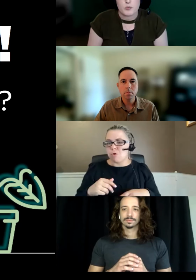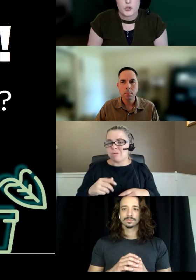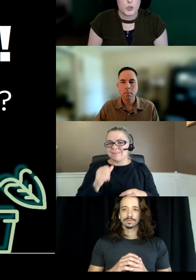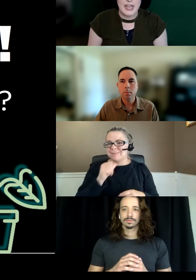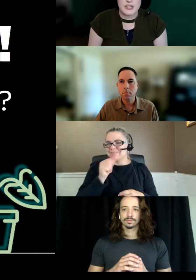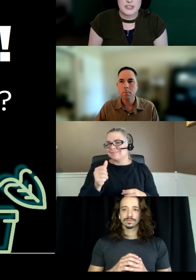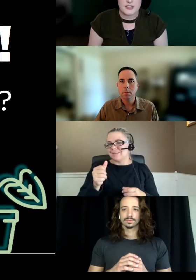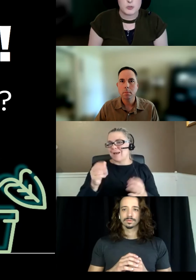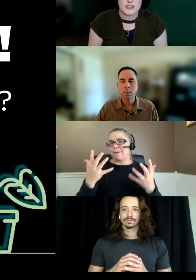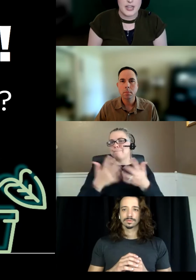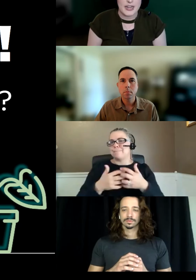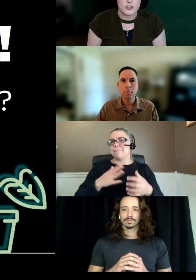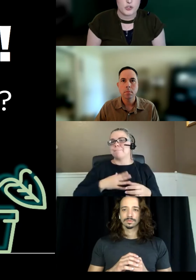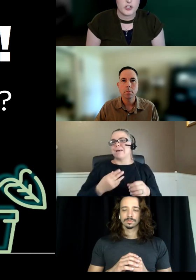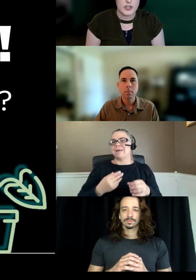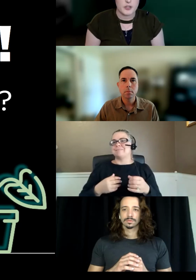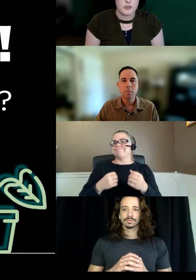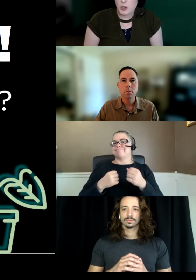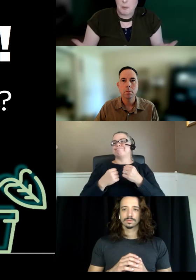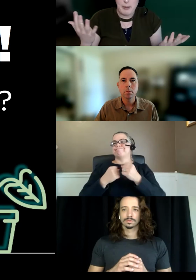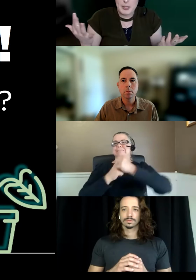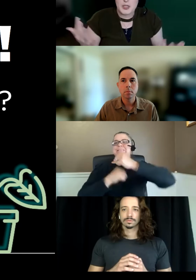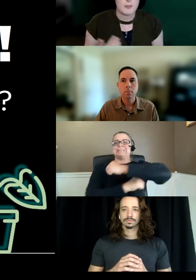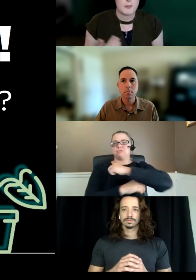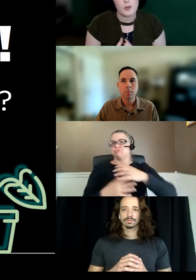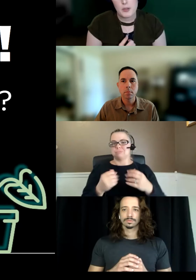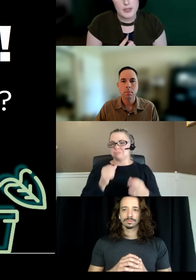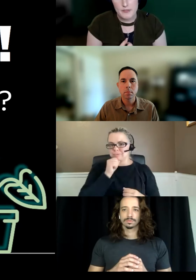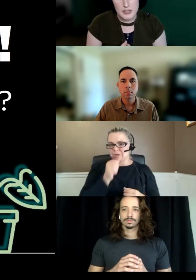Should we have an accessible design cert in the future? Maybe? But I don't think we have anything